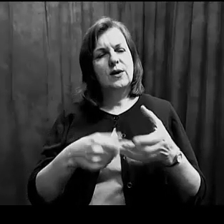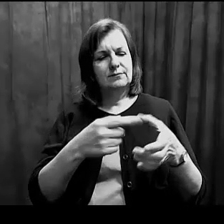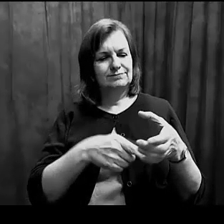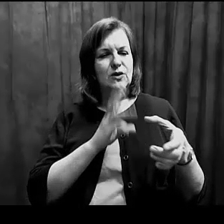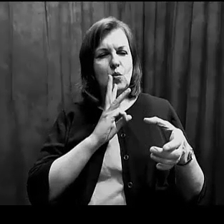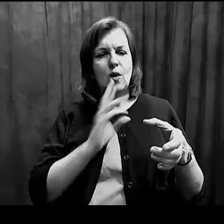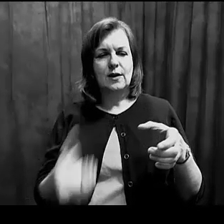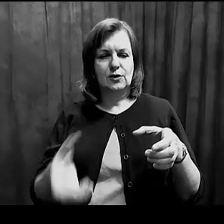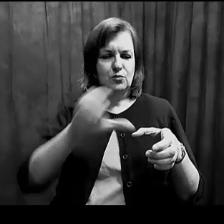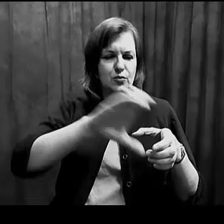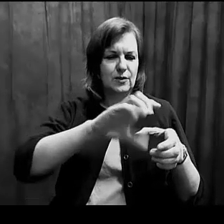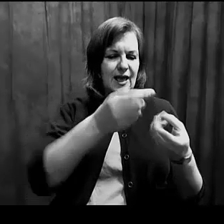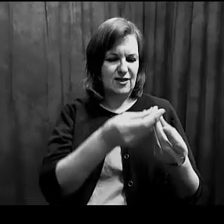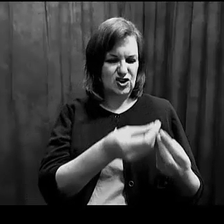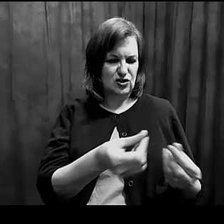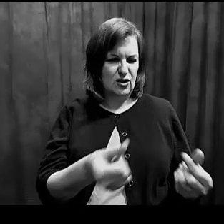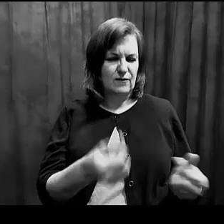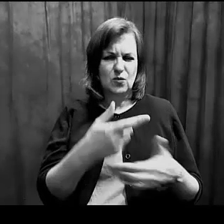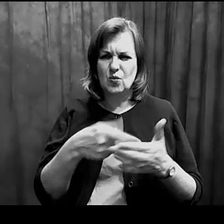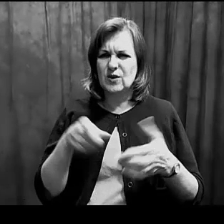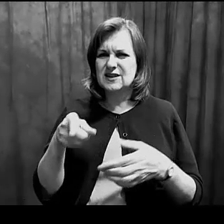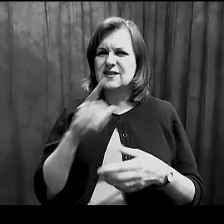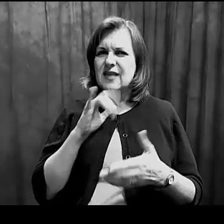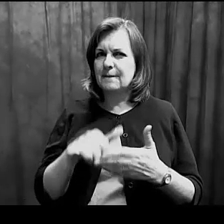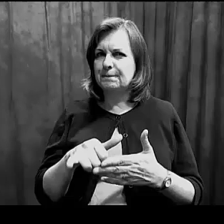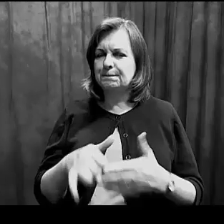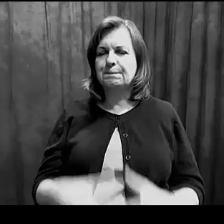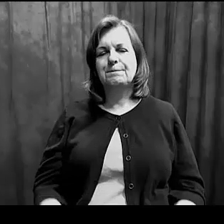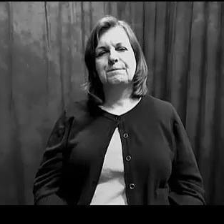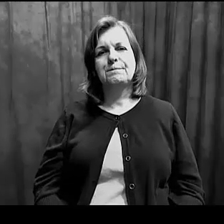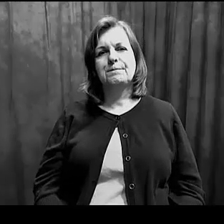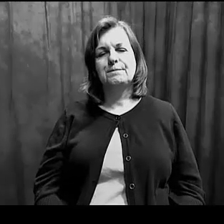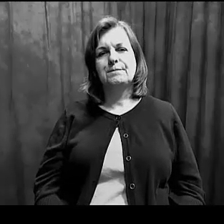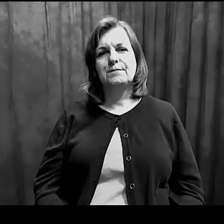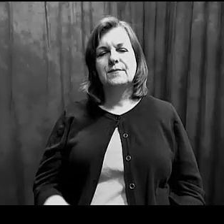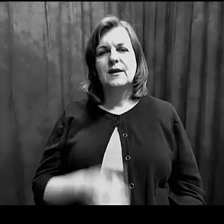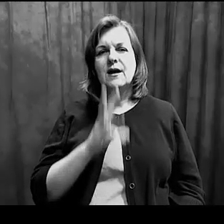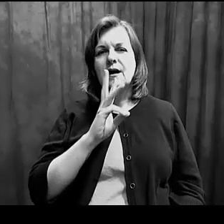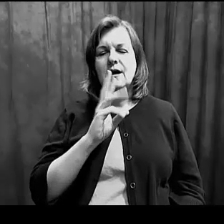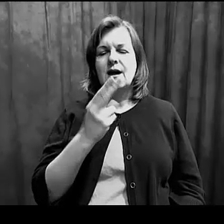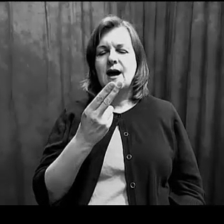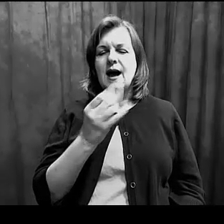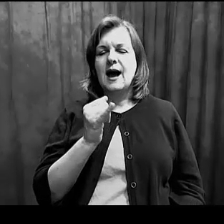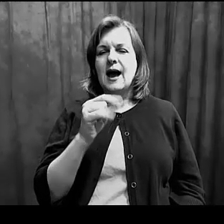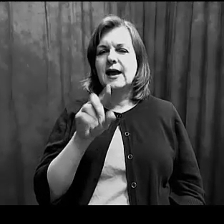next time you're in your kitchen think about what you stir into water and what dissolves because of it